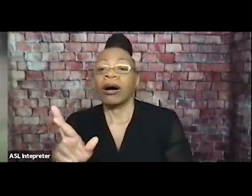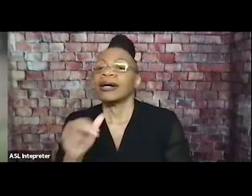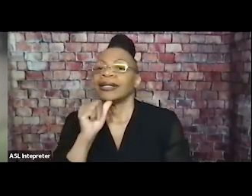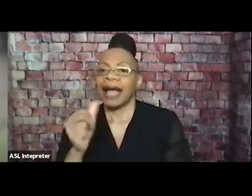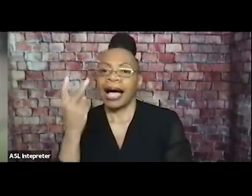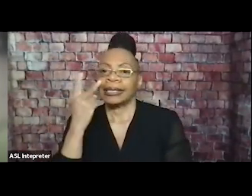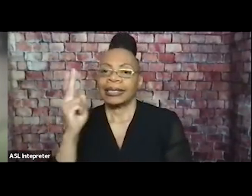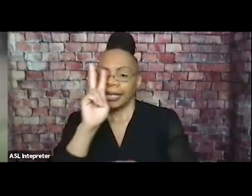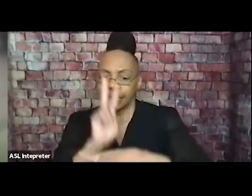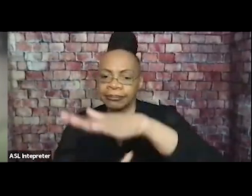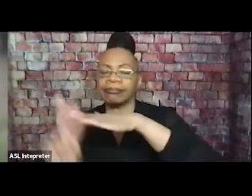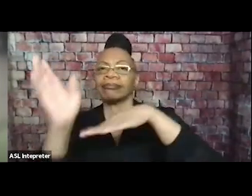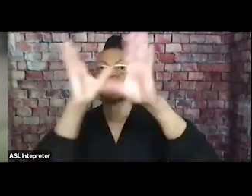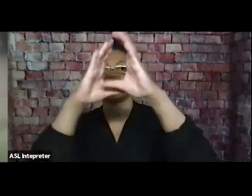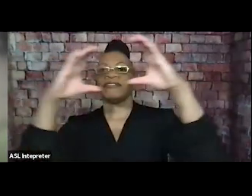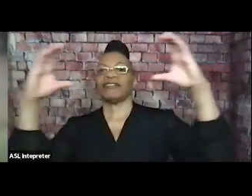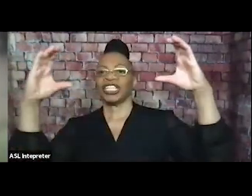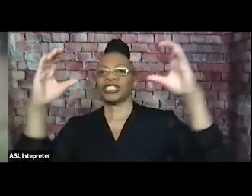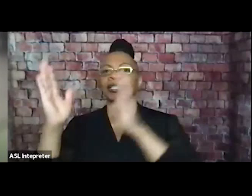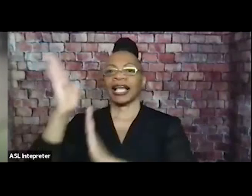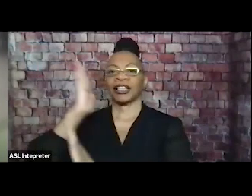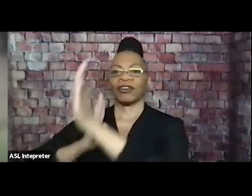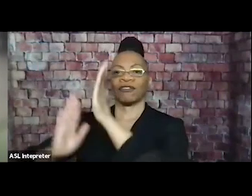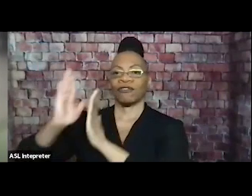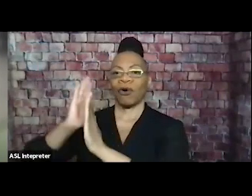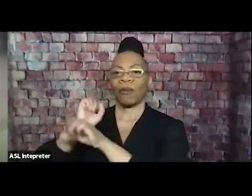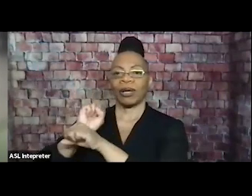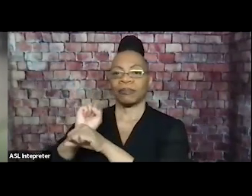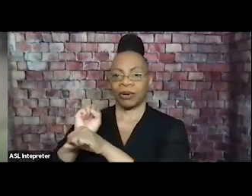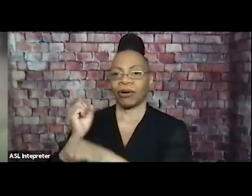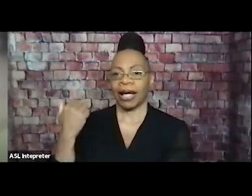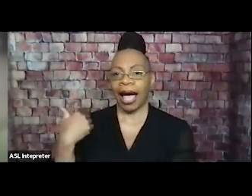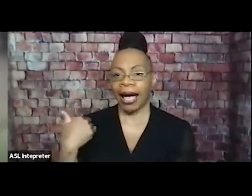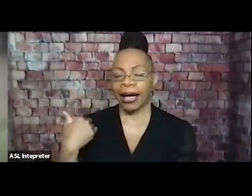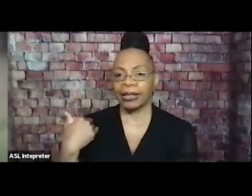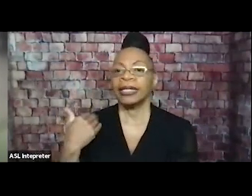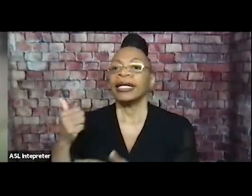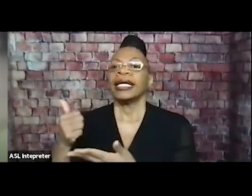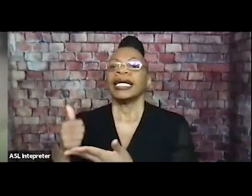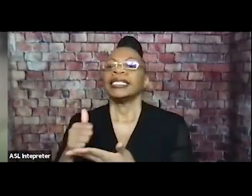that that former employee had. So it's helpful to say, okay,